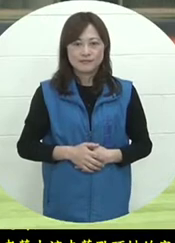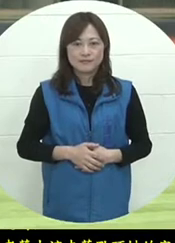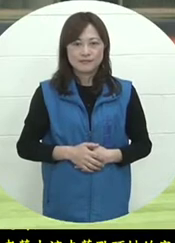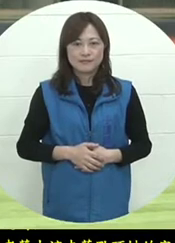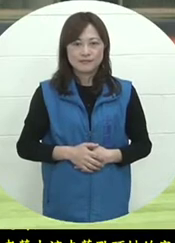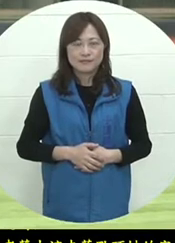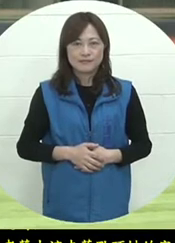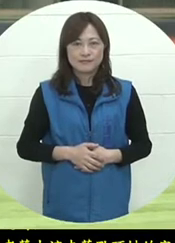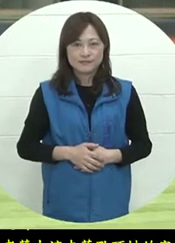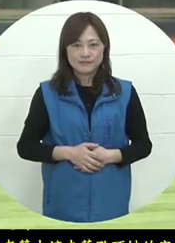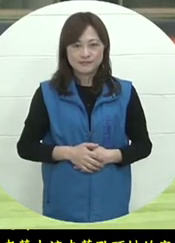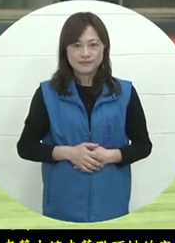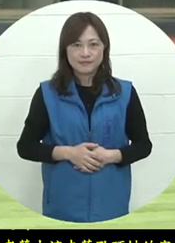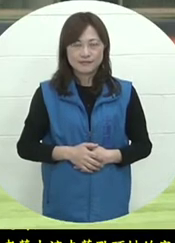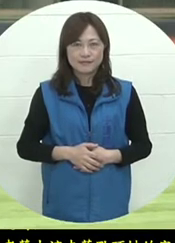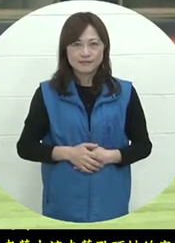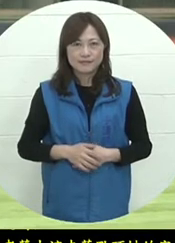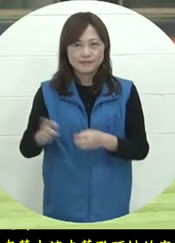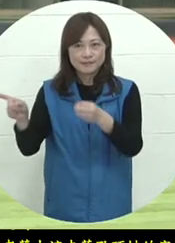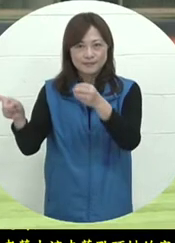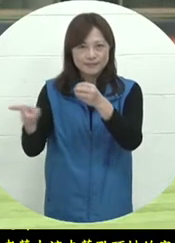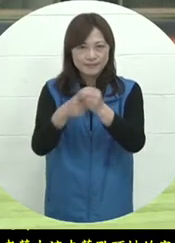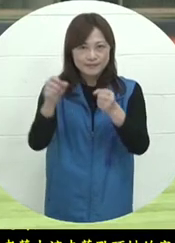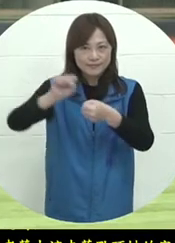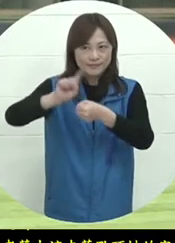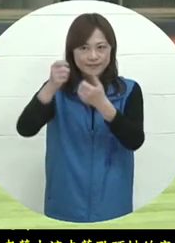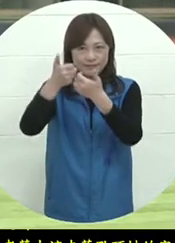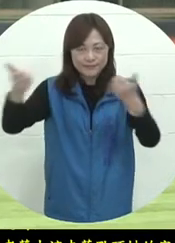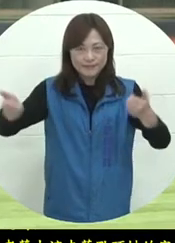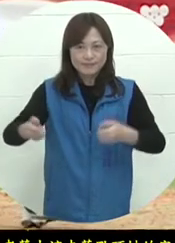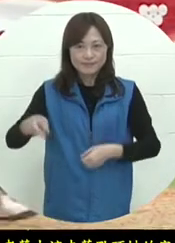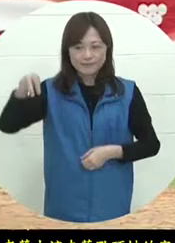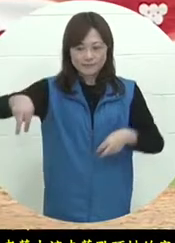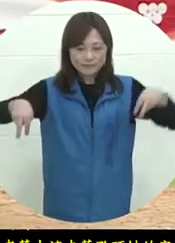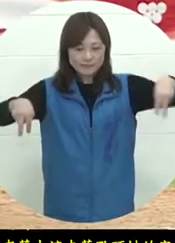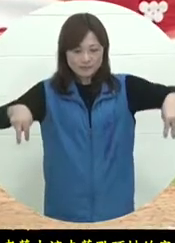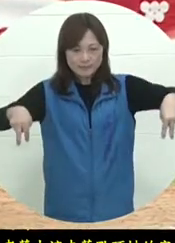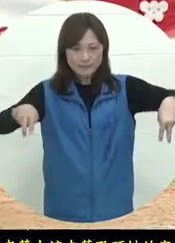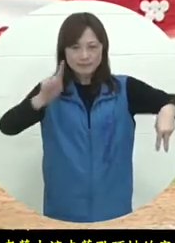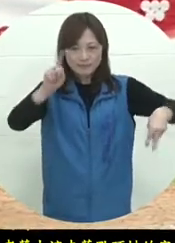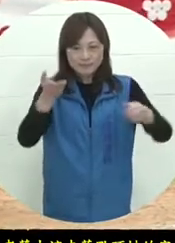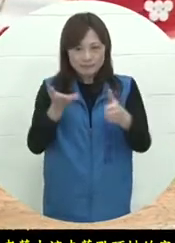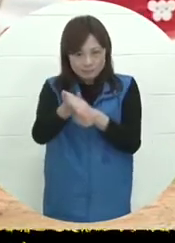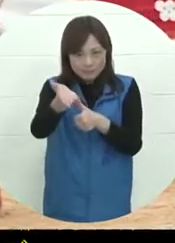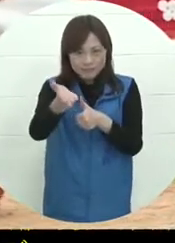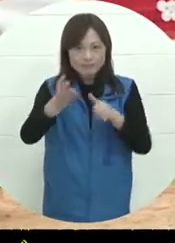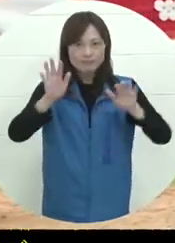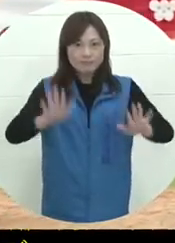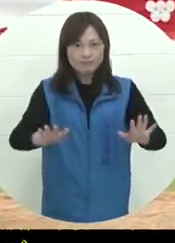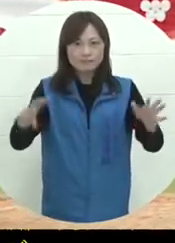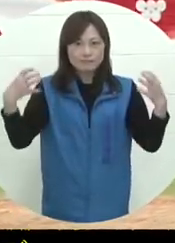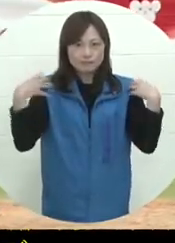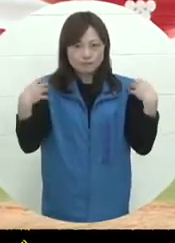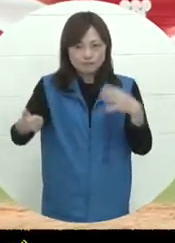after Slanda's last run. When my friend is out, the situation is offset. What is going to attack at this time is